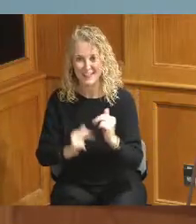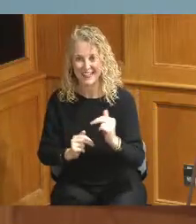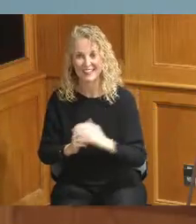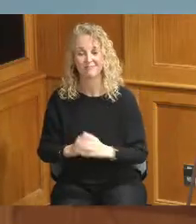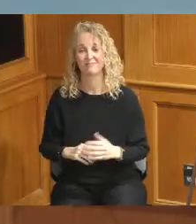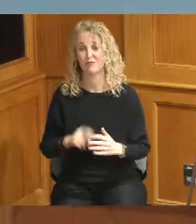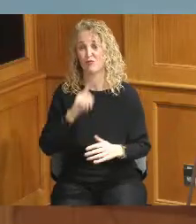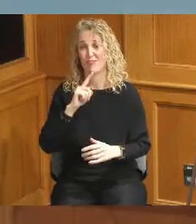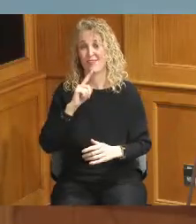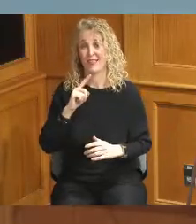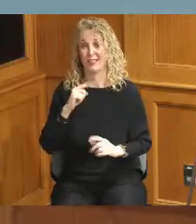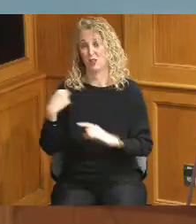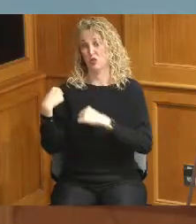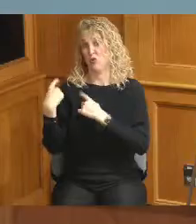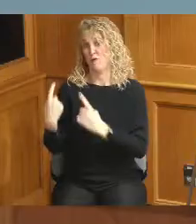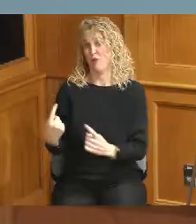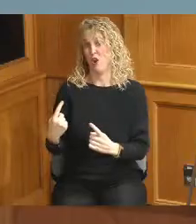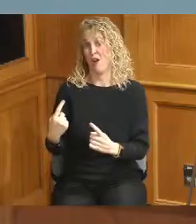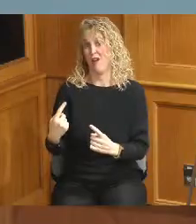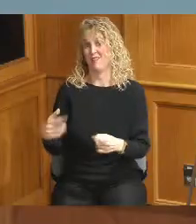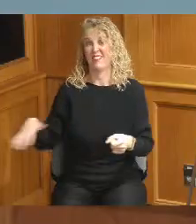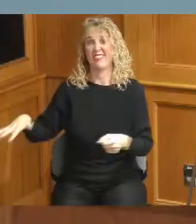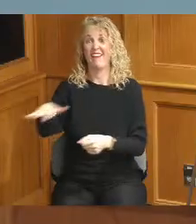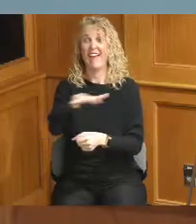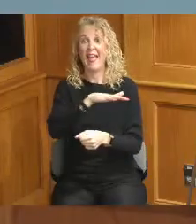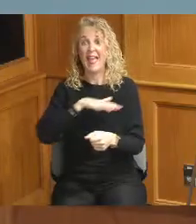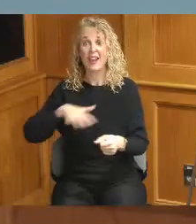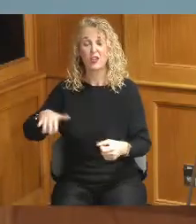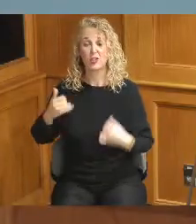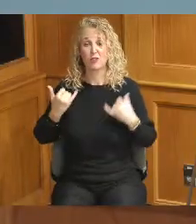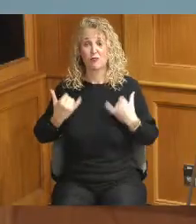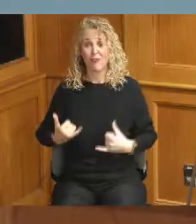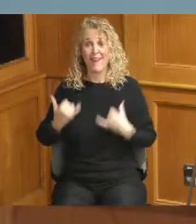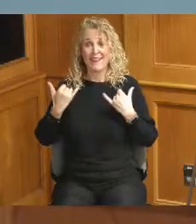impressive thing to be honest with you is the space that we'll have right now because of the